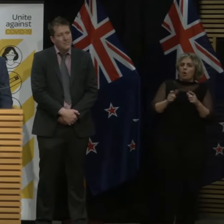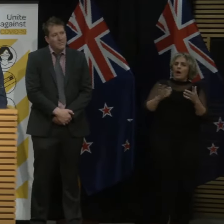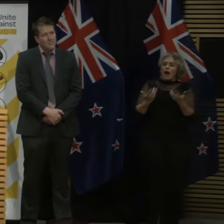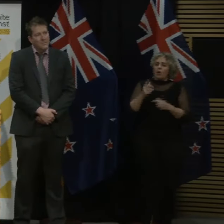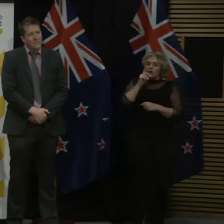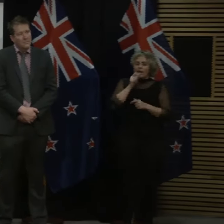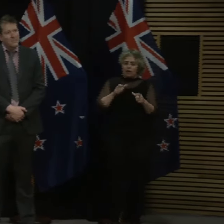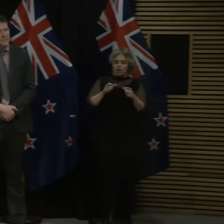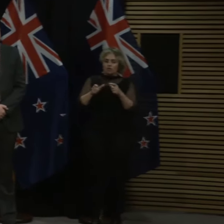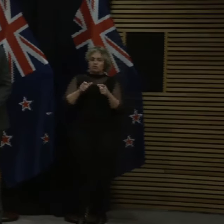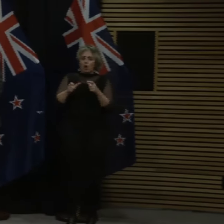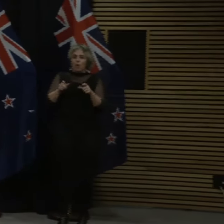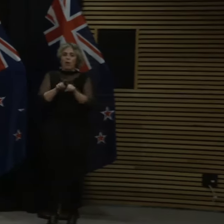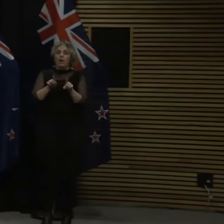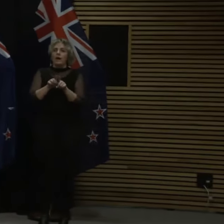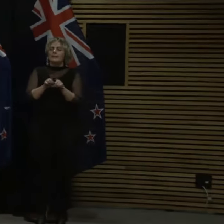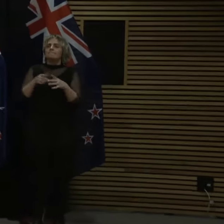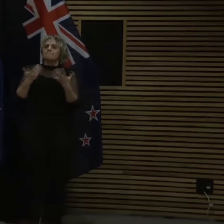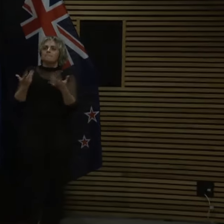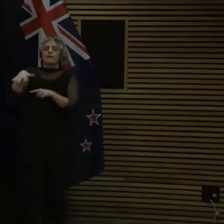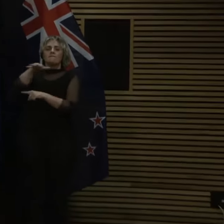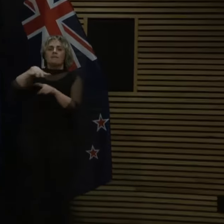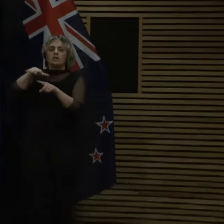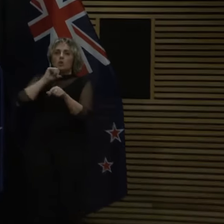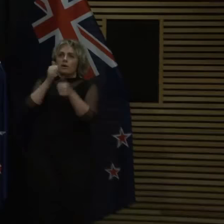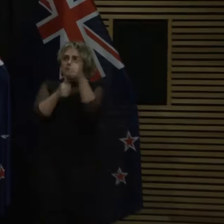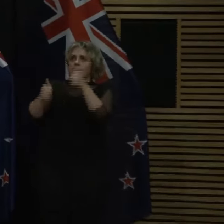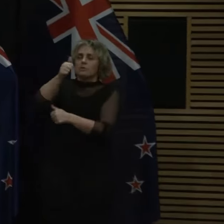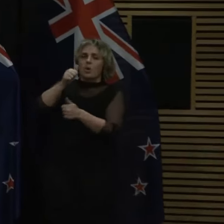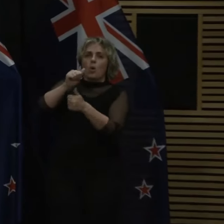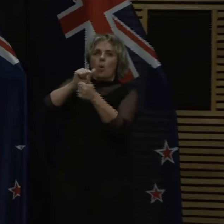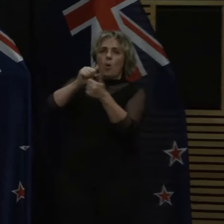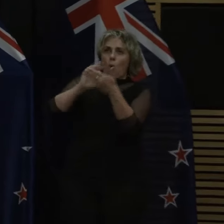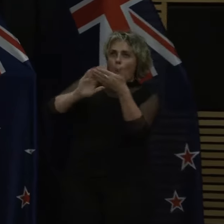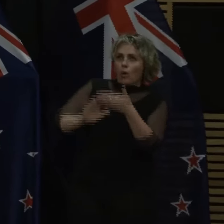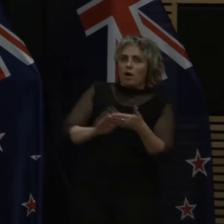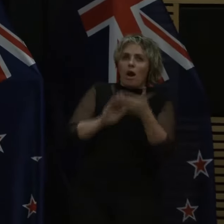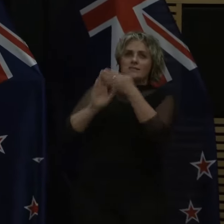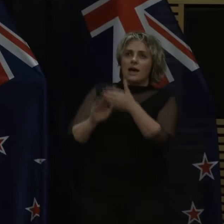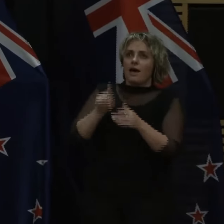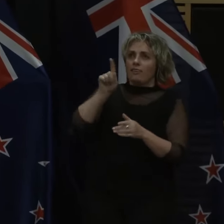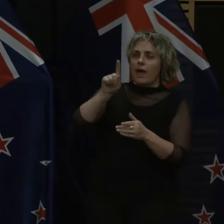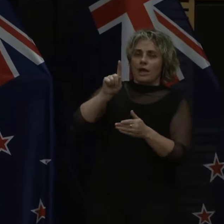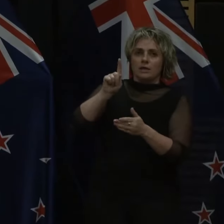A question for your